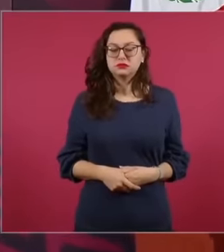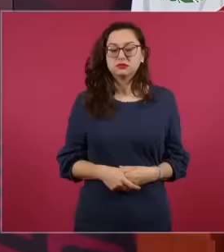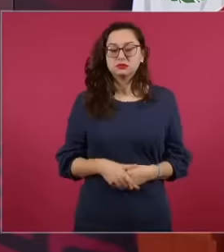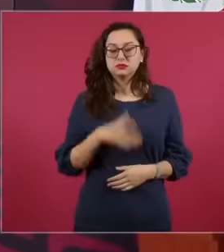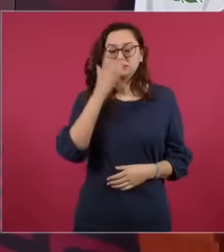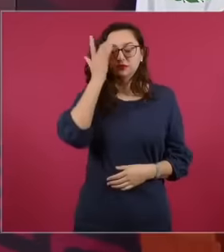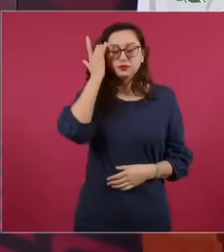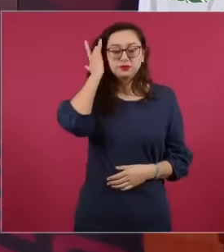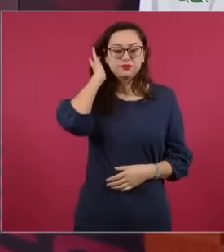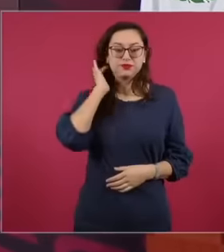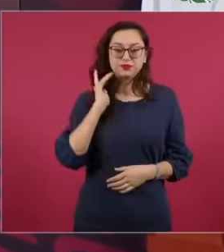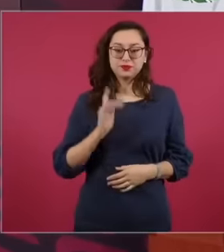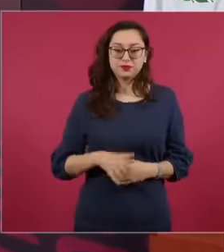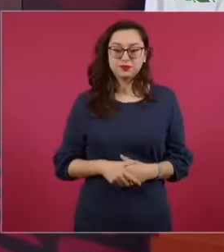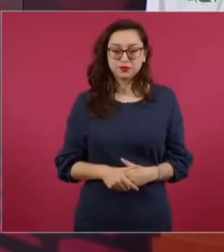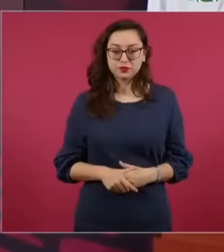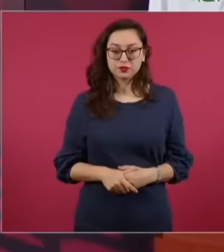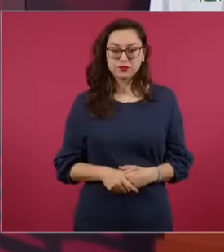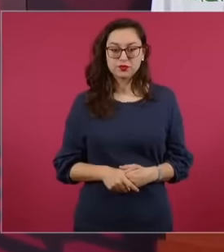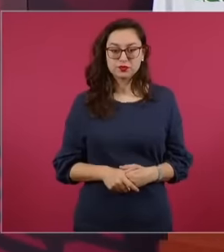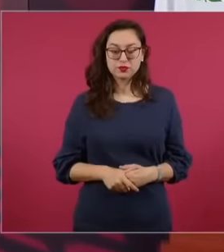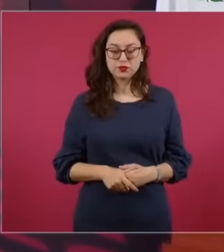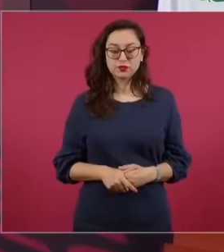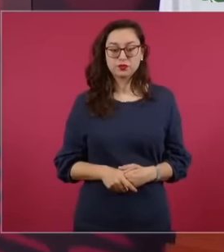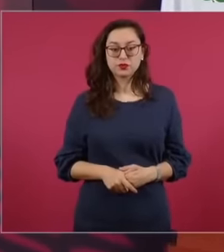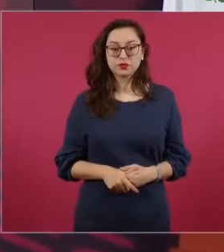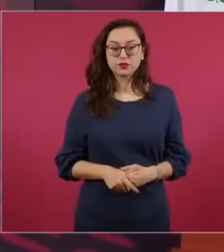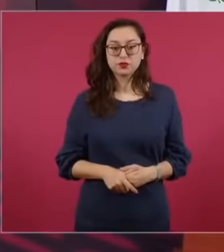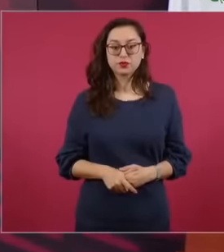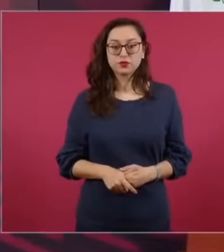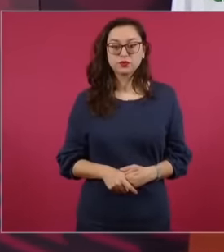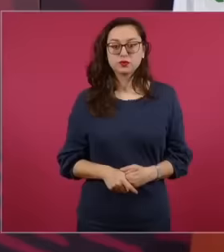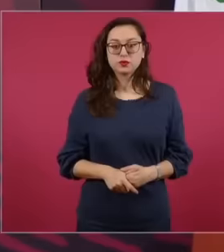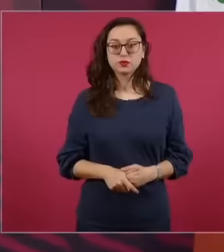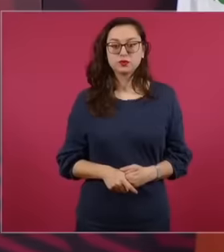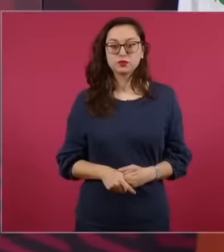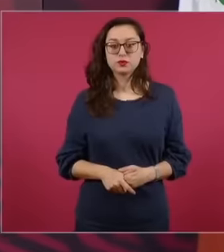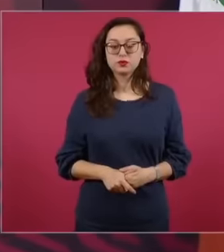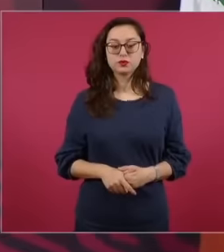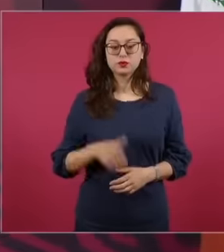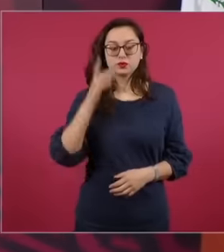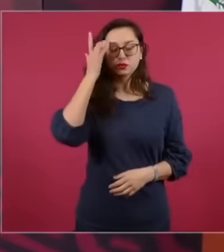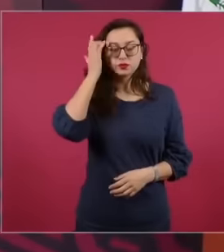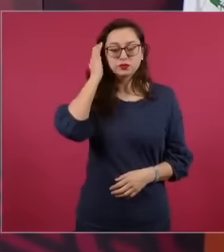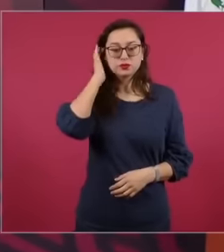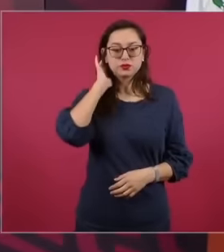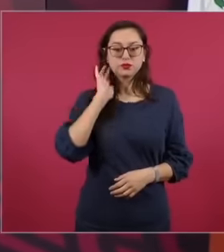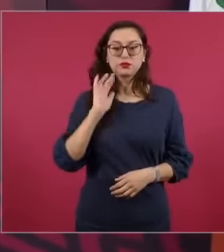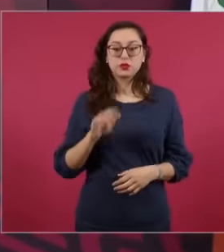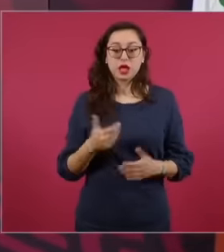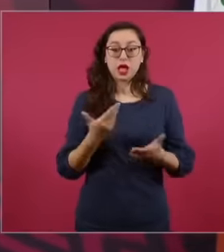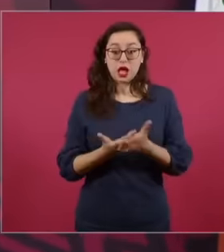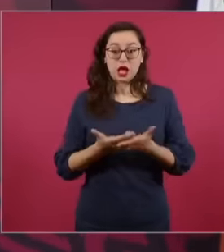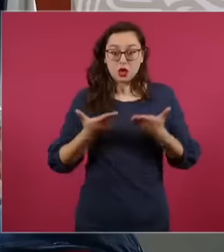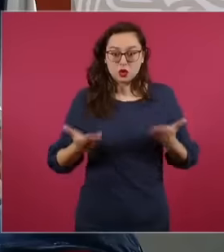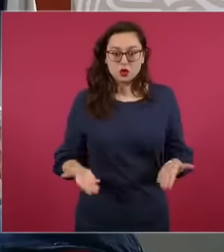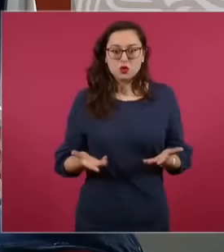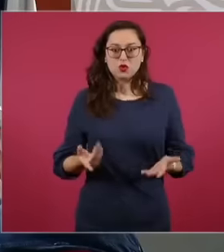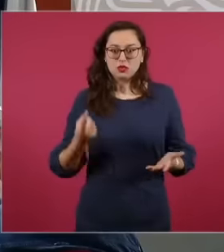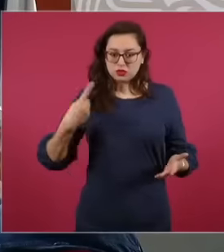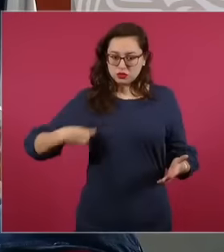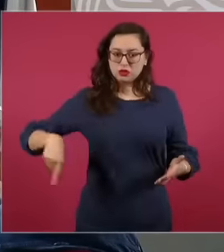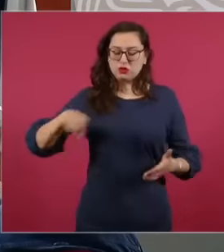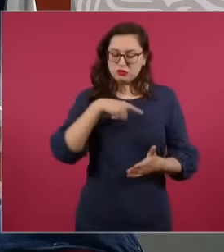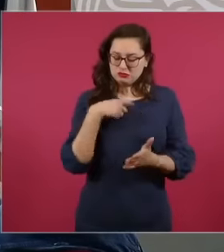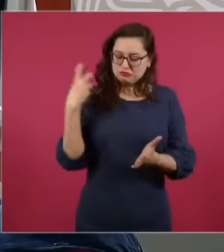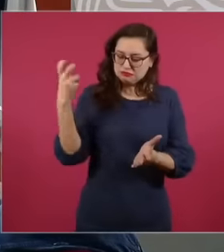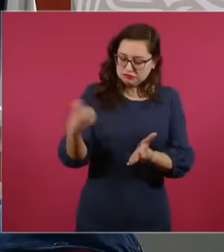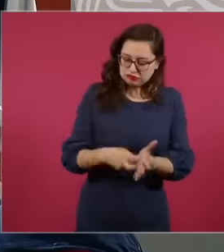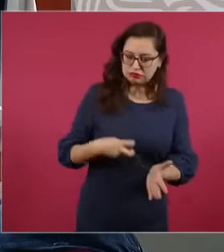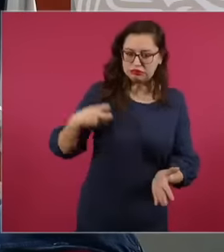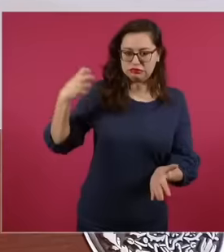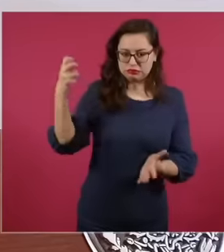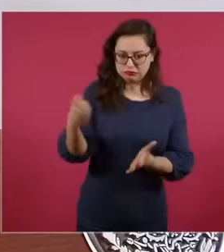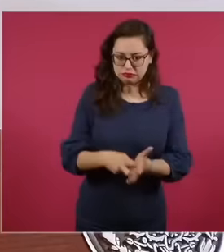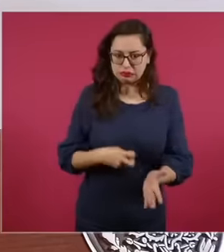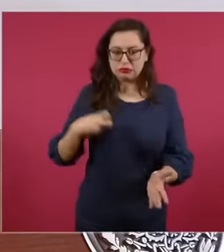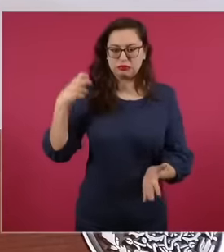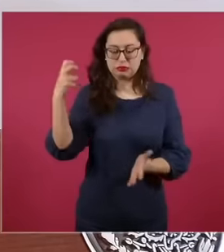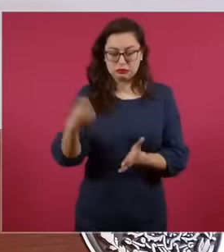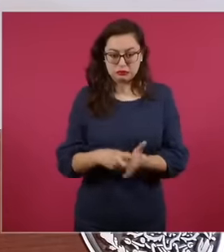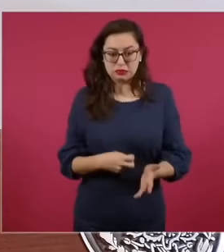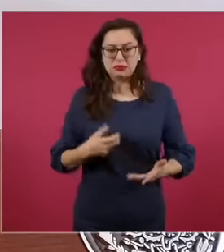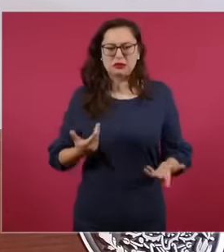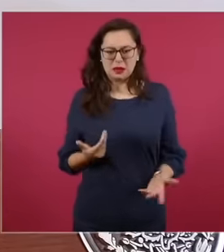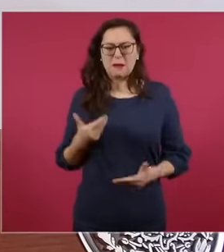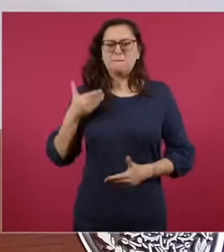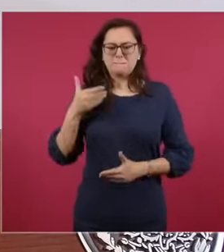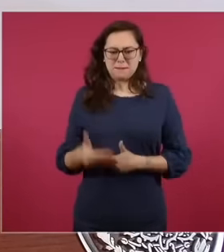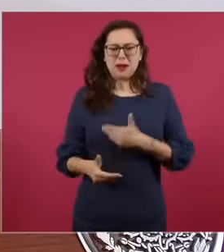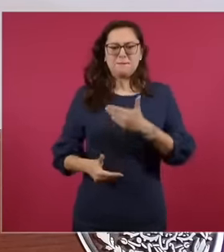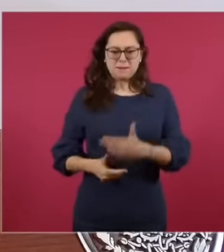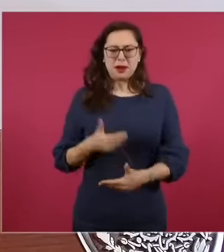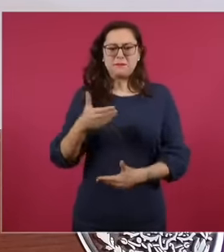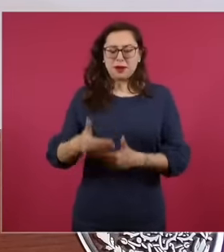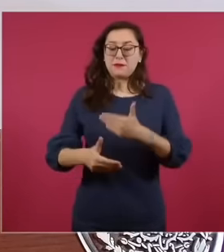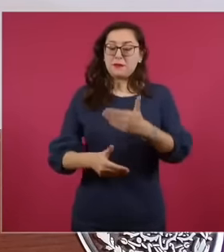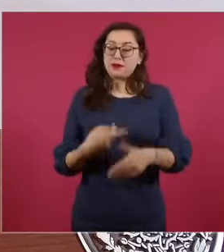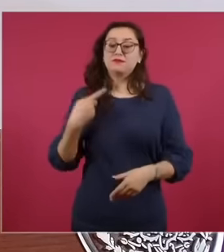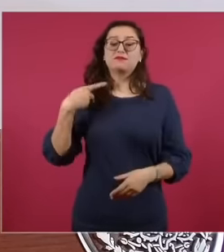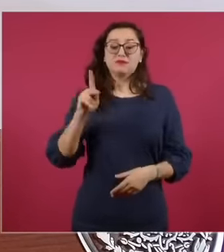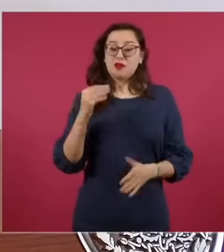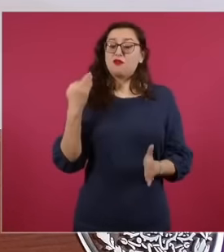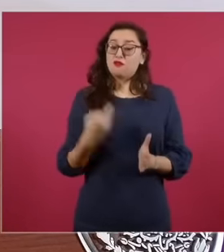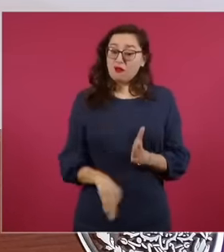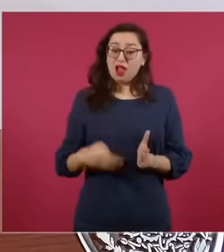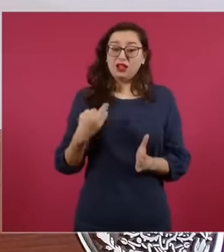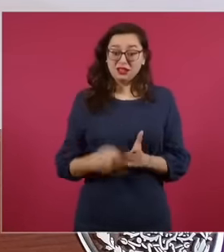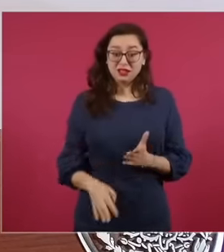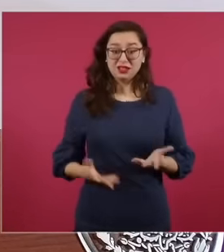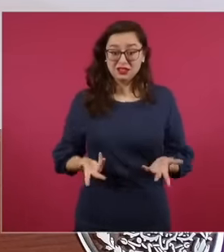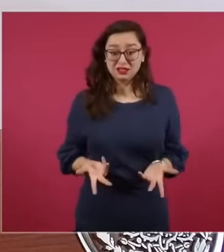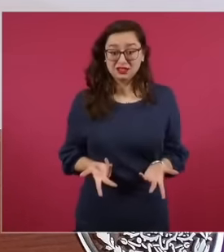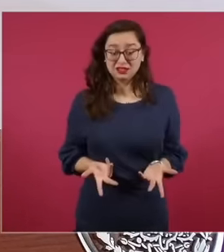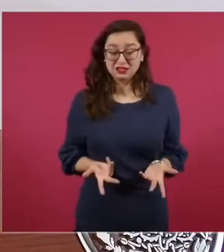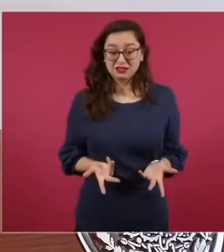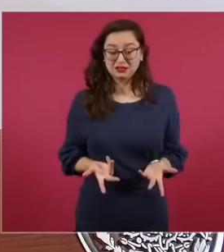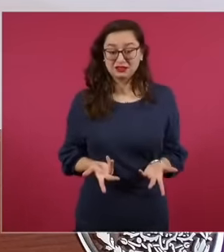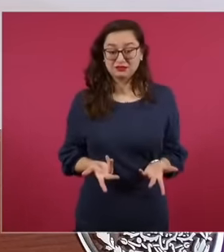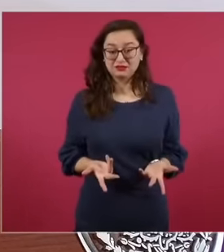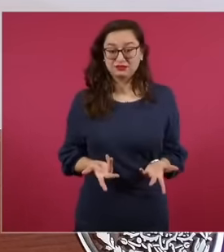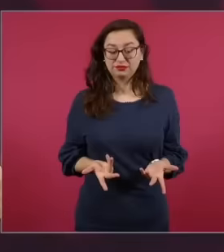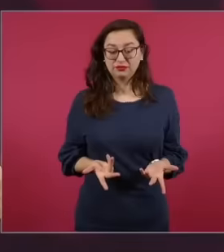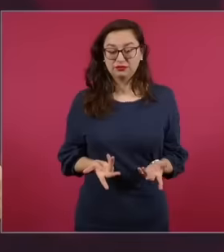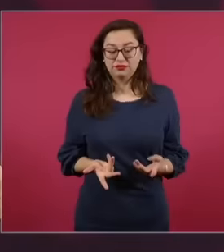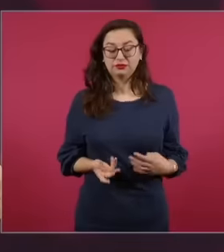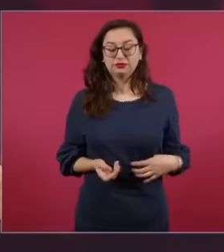more is needed, we have advanced. Well, there was not even a Constitution, or rather